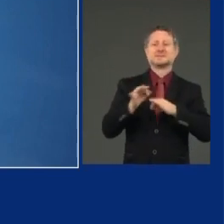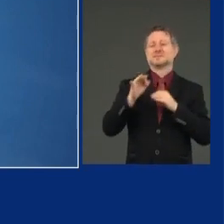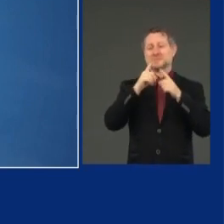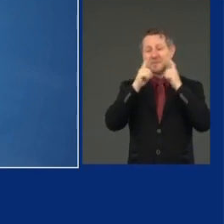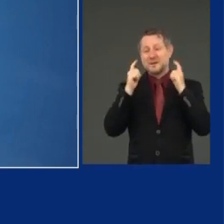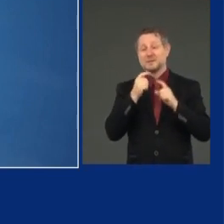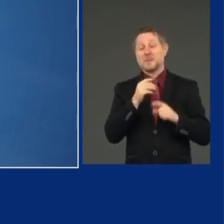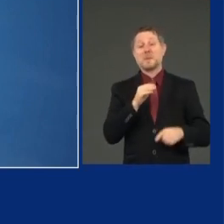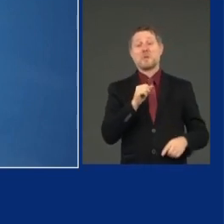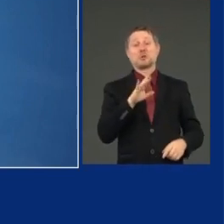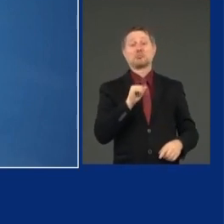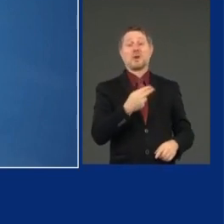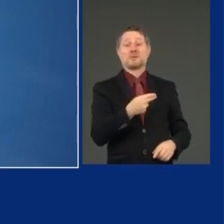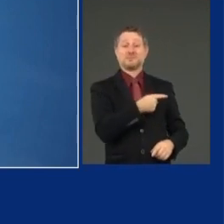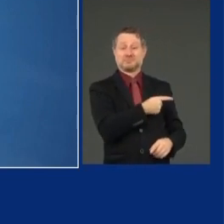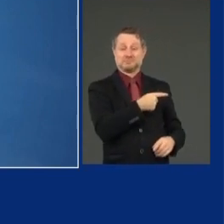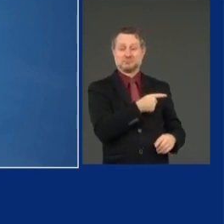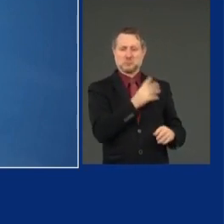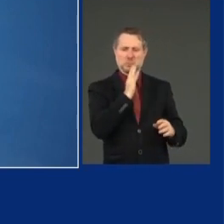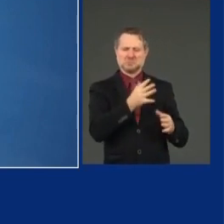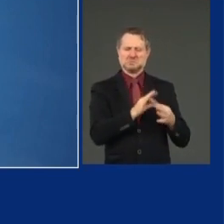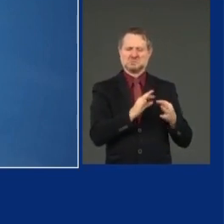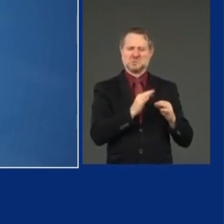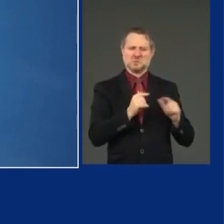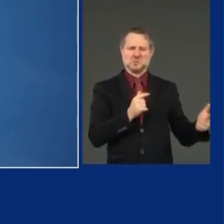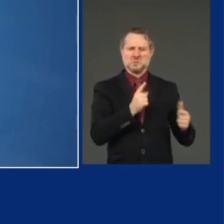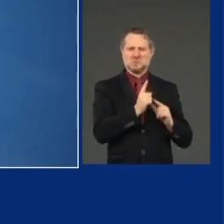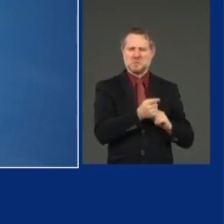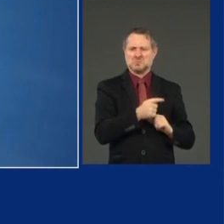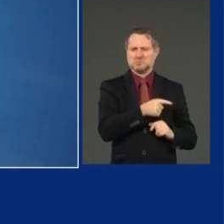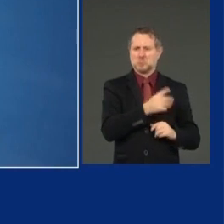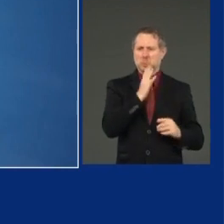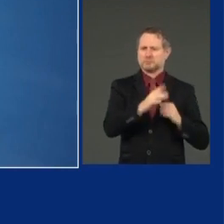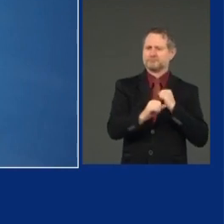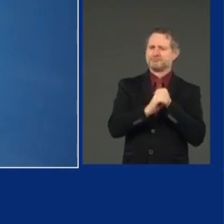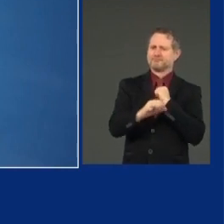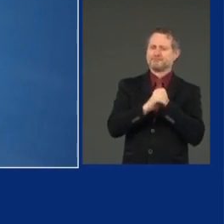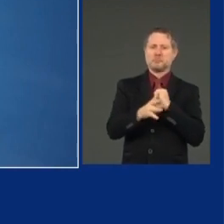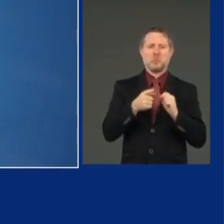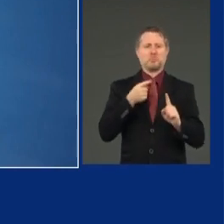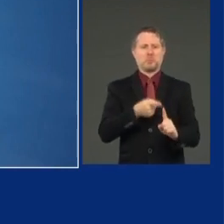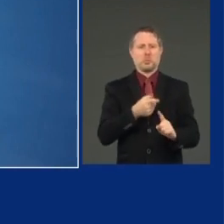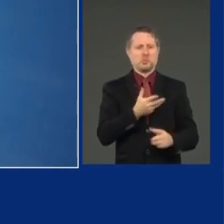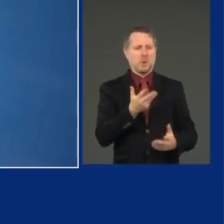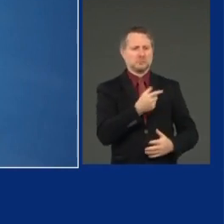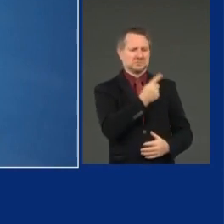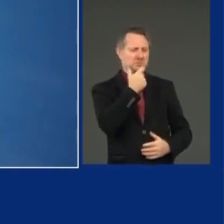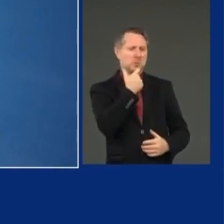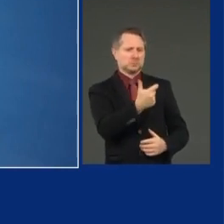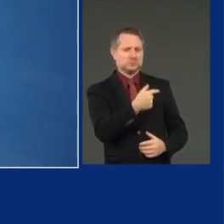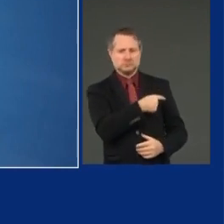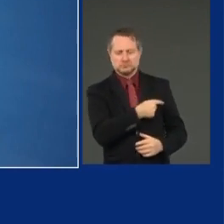TRYING TO COMMUNICATE IN A WHOLE DIFFERENT SET OF WAYS, MARIAH IS